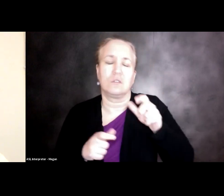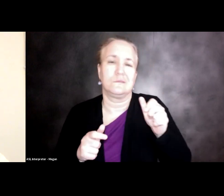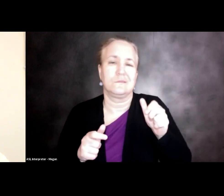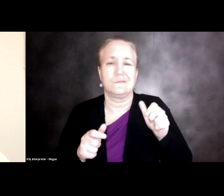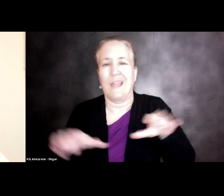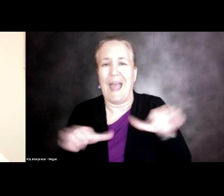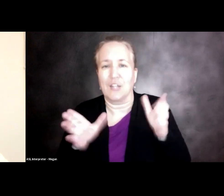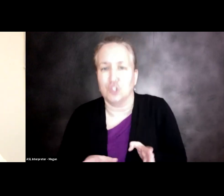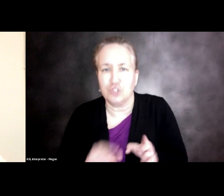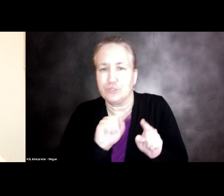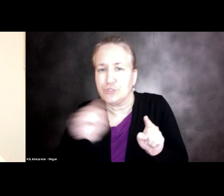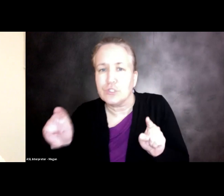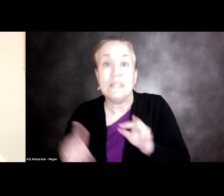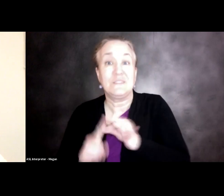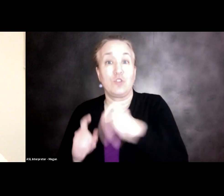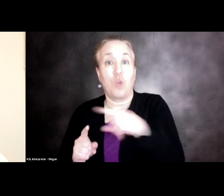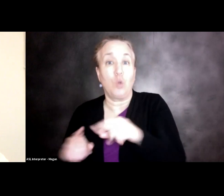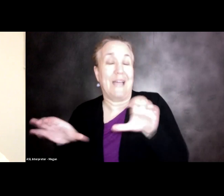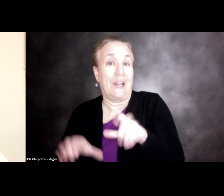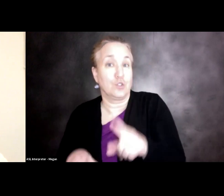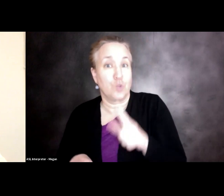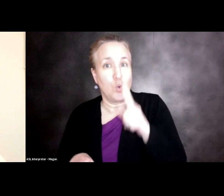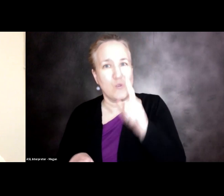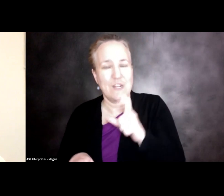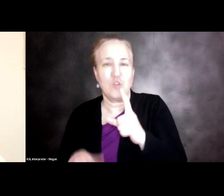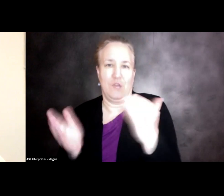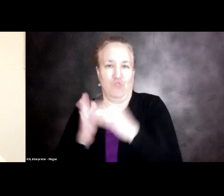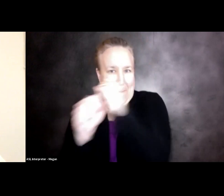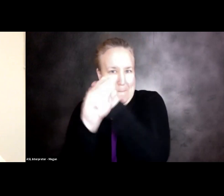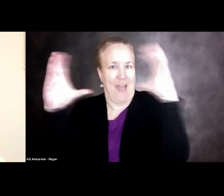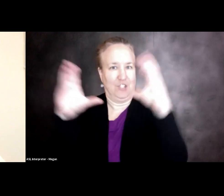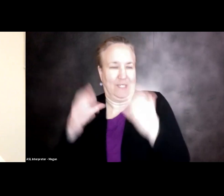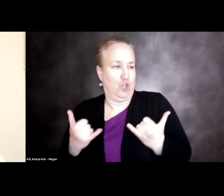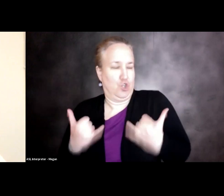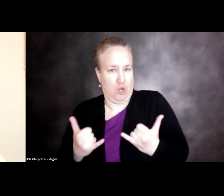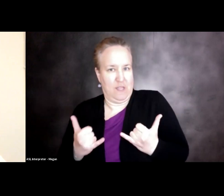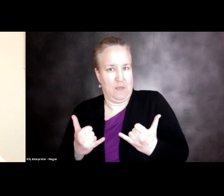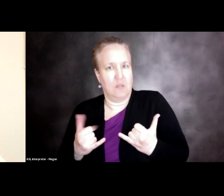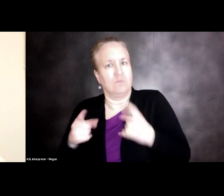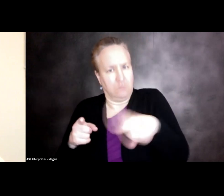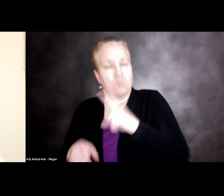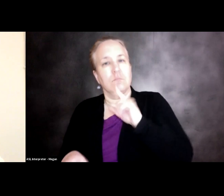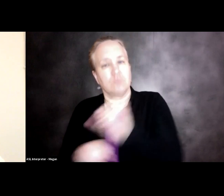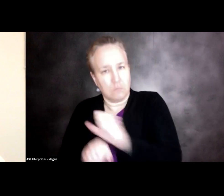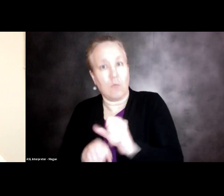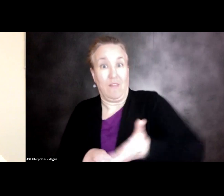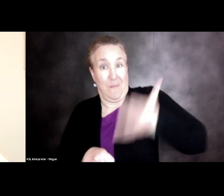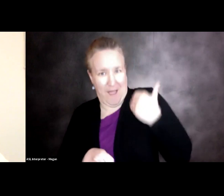those actors who need to be re-imagined in the present as having been active in the past.